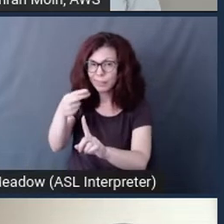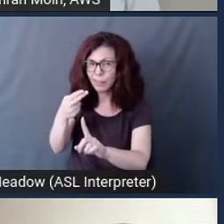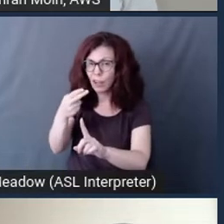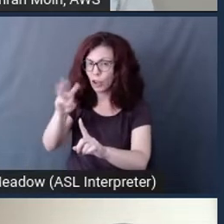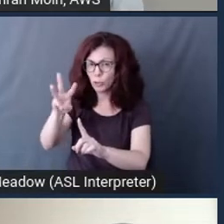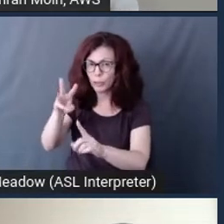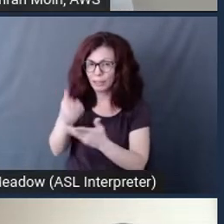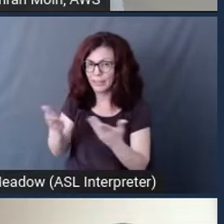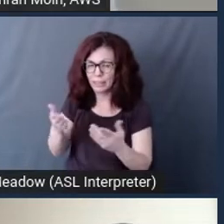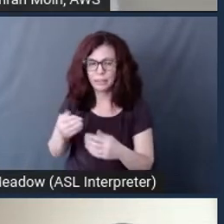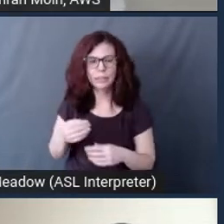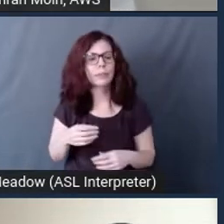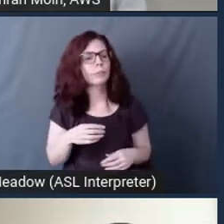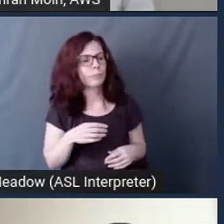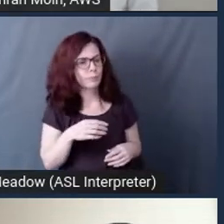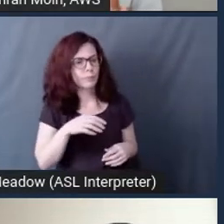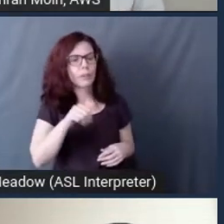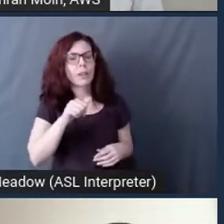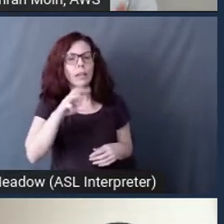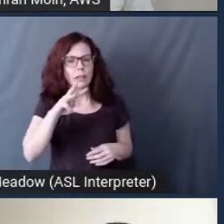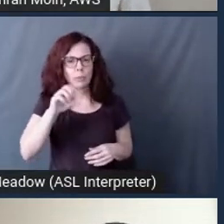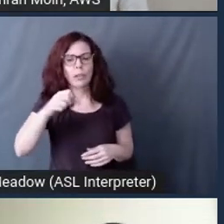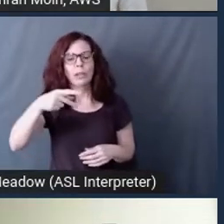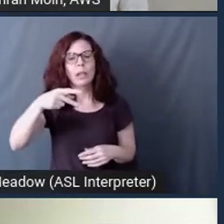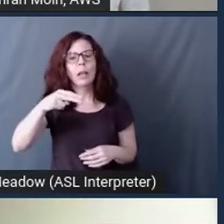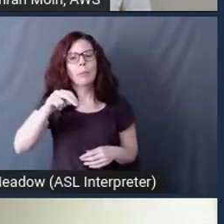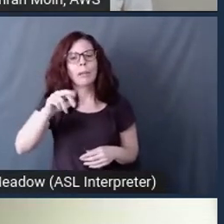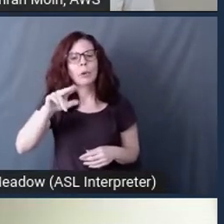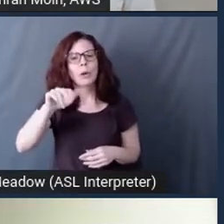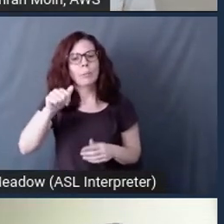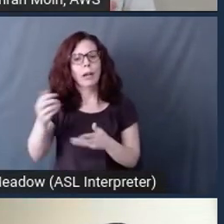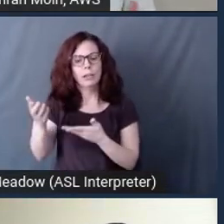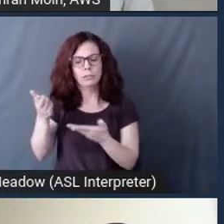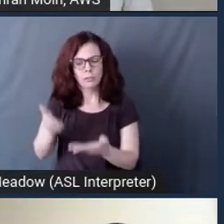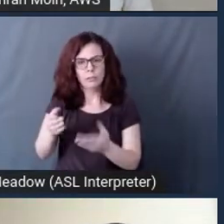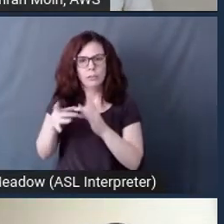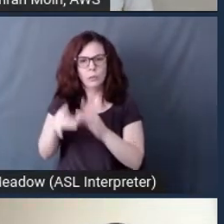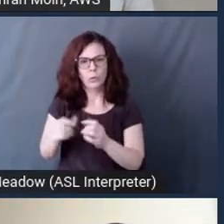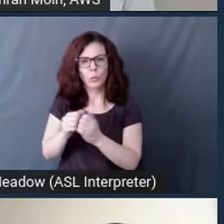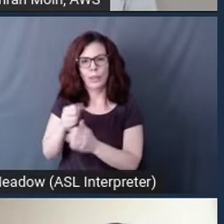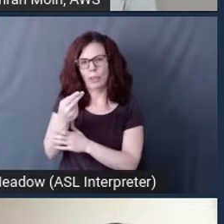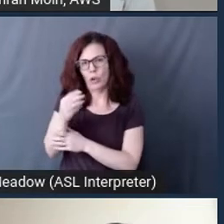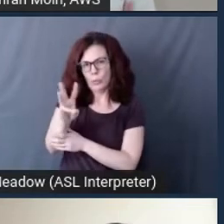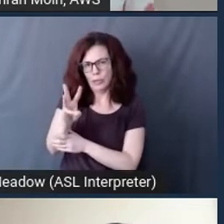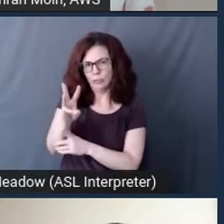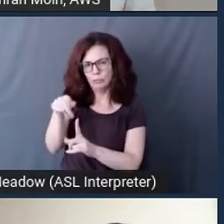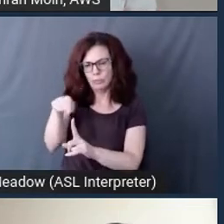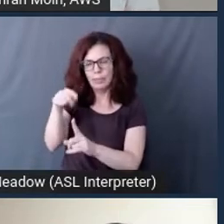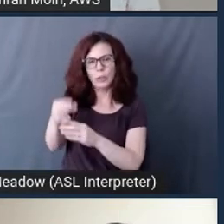Yeah, so AWS Panorama comes with the hardware that you use to deploy.